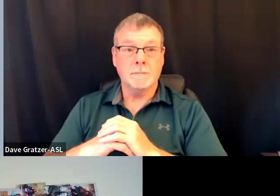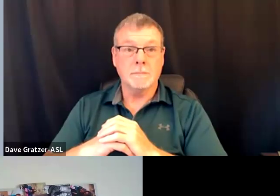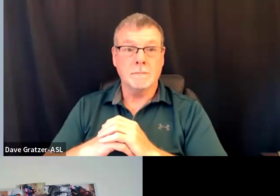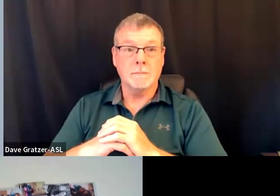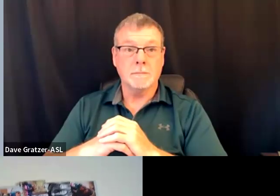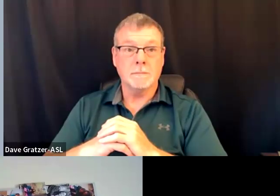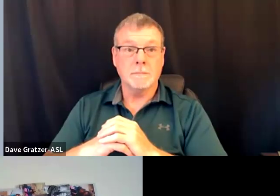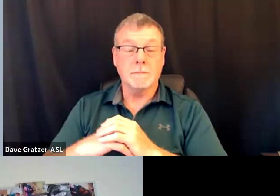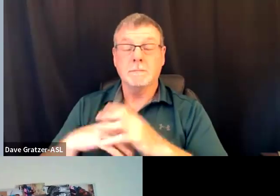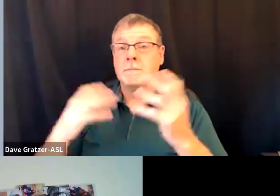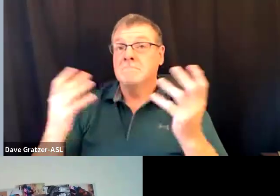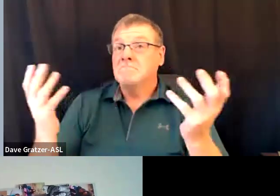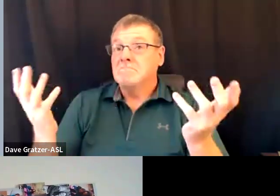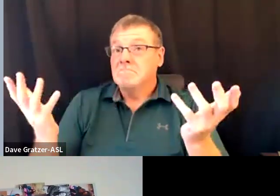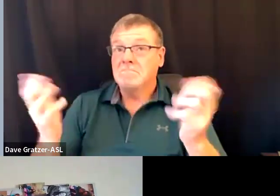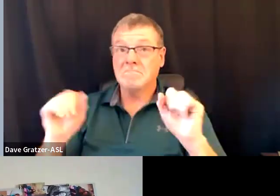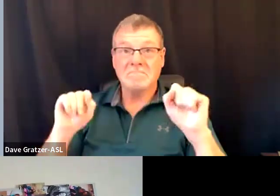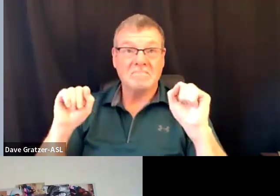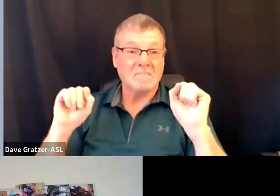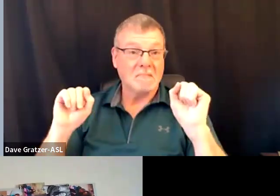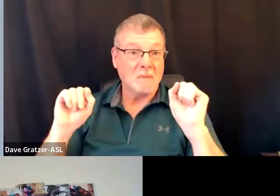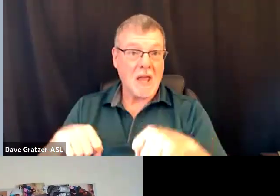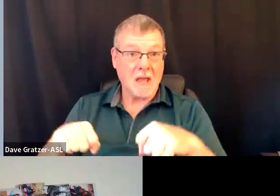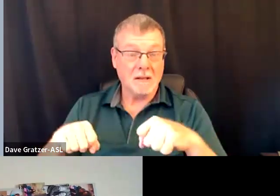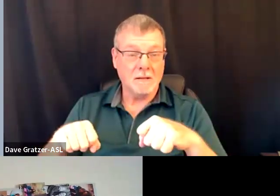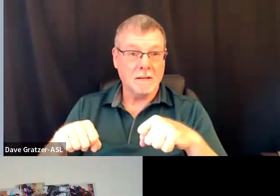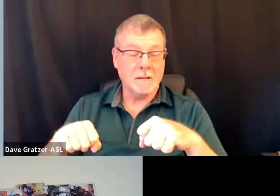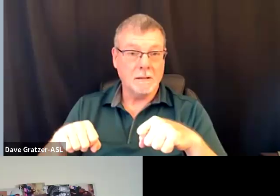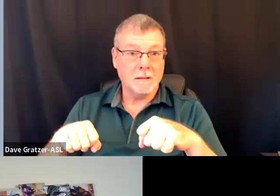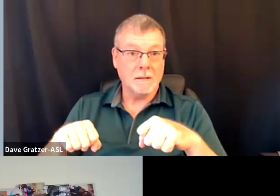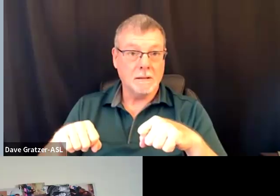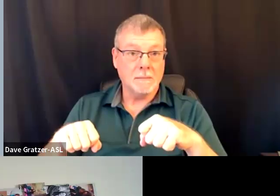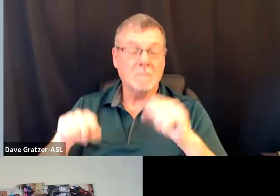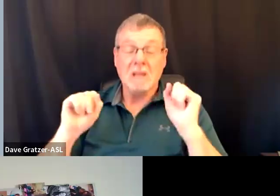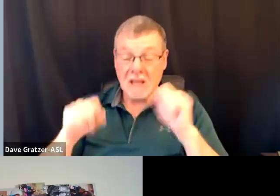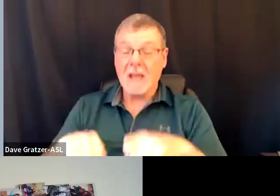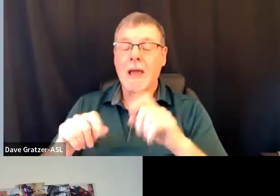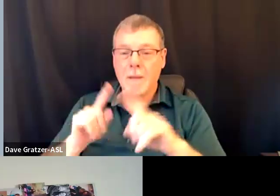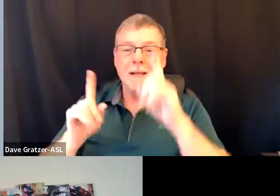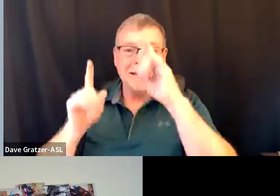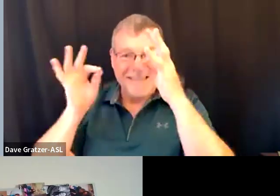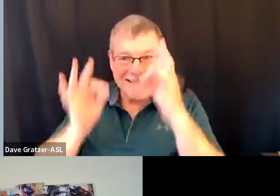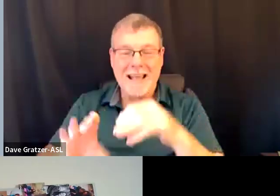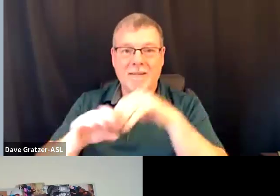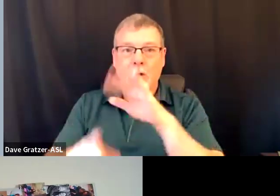You can. I would definitely make sure that it is accounted for in your privacy policy,